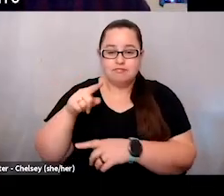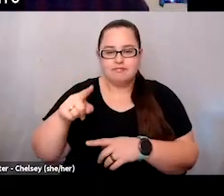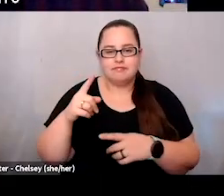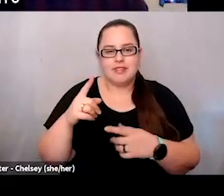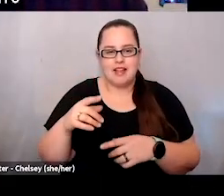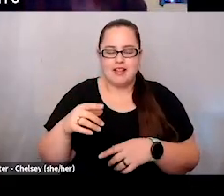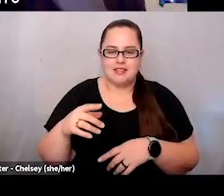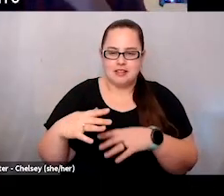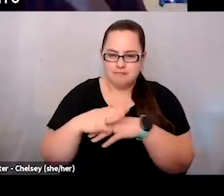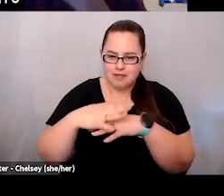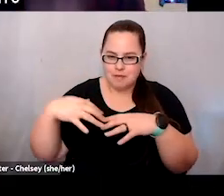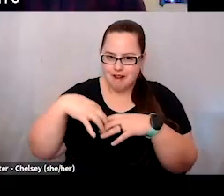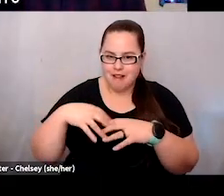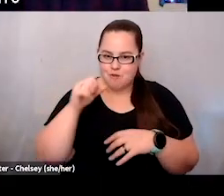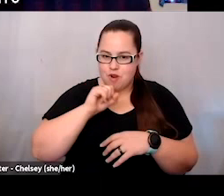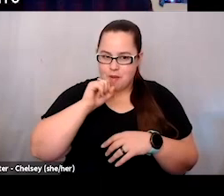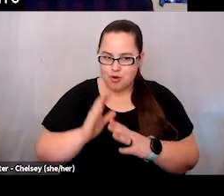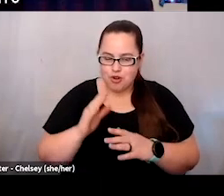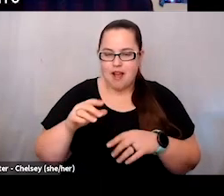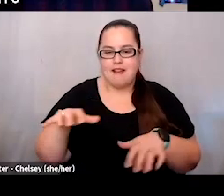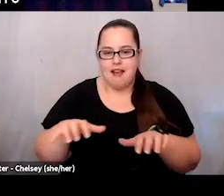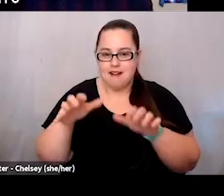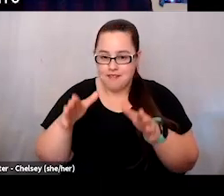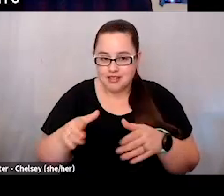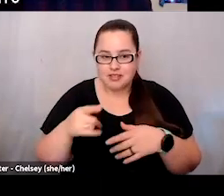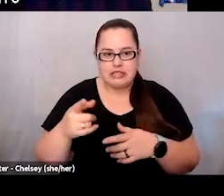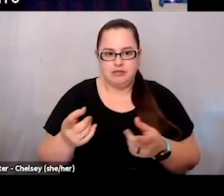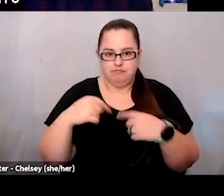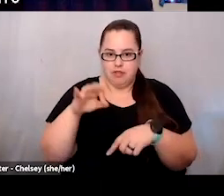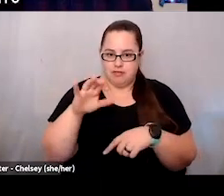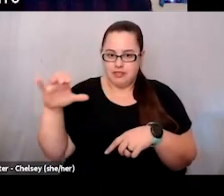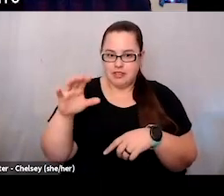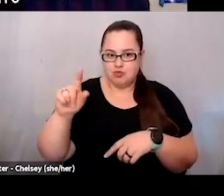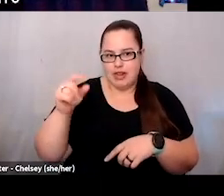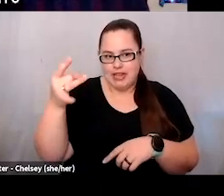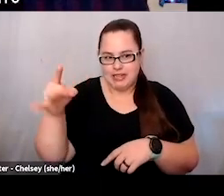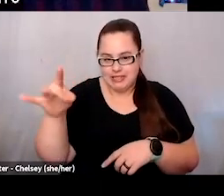here at Fresno City College back in 2018. And I just wanted to show kind of a more modern